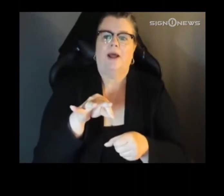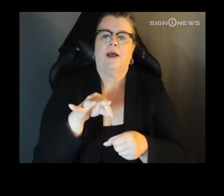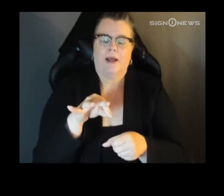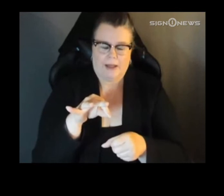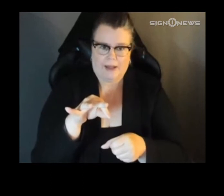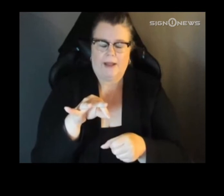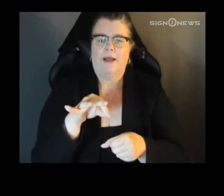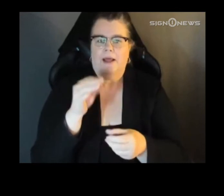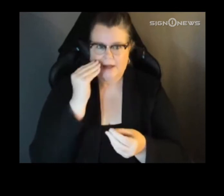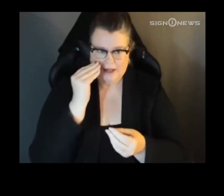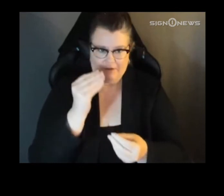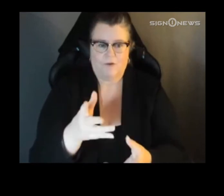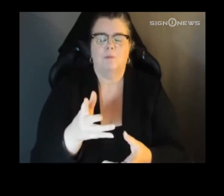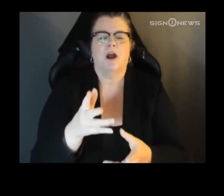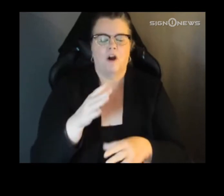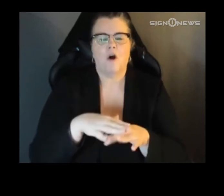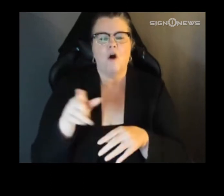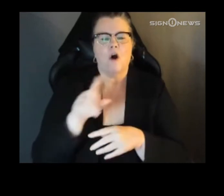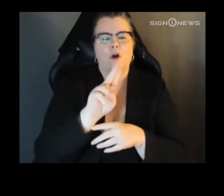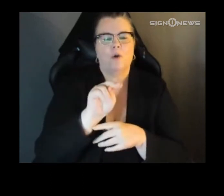and also y'all can check out the community